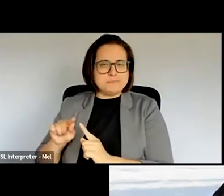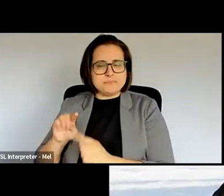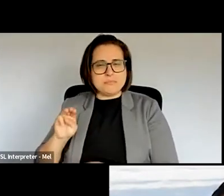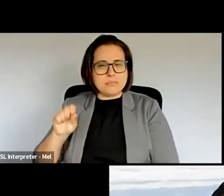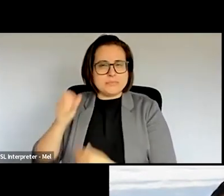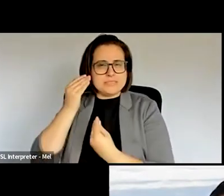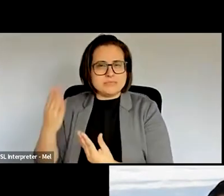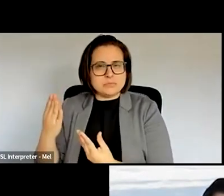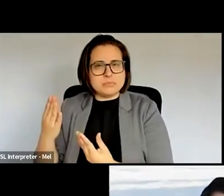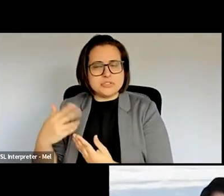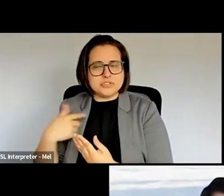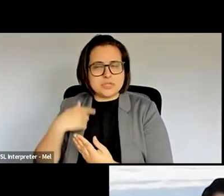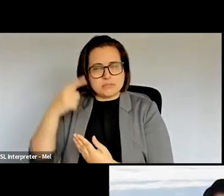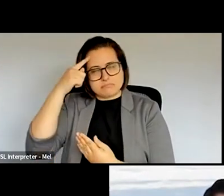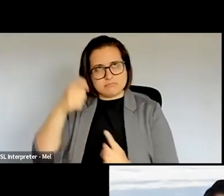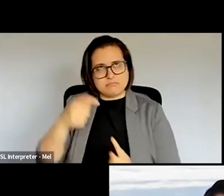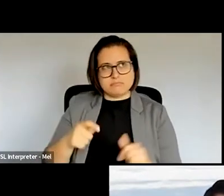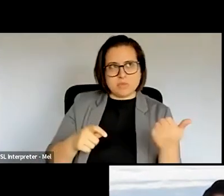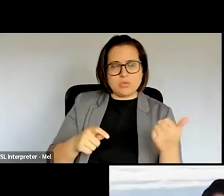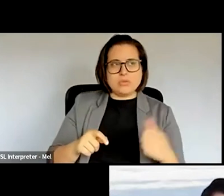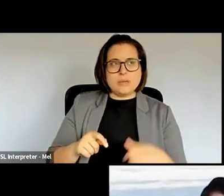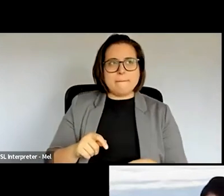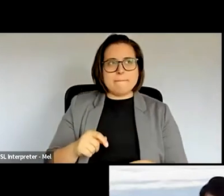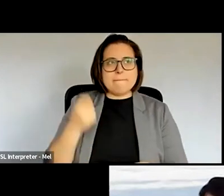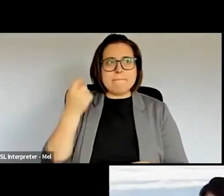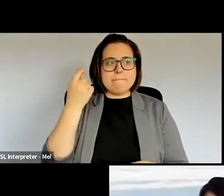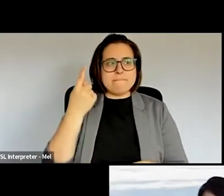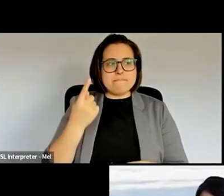that's important that both things that will and won't change 20 years from now. One thing that